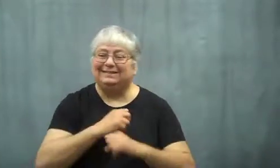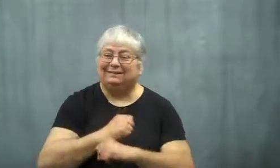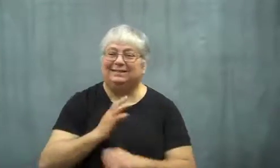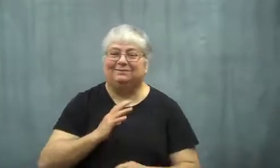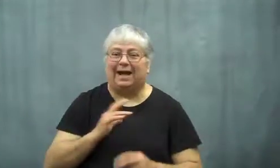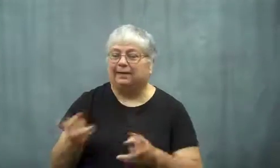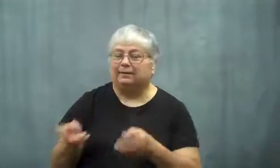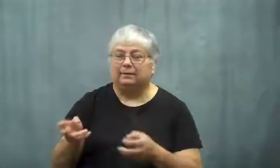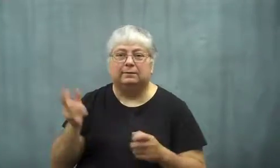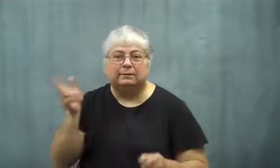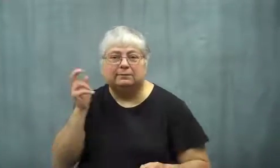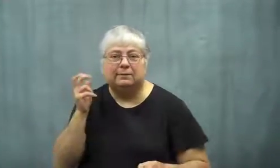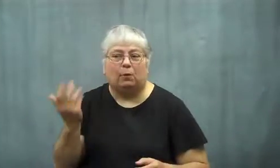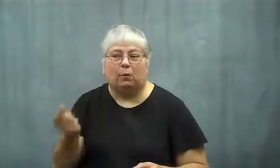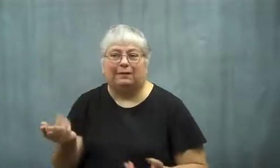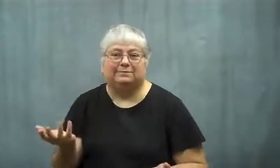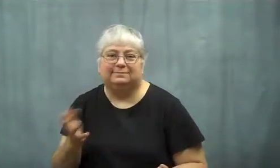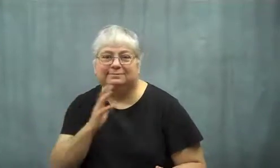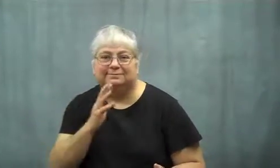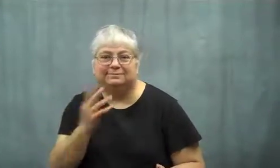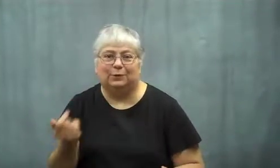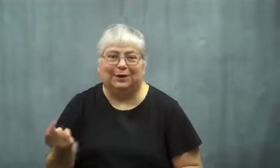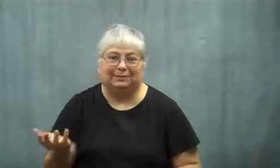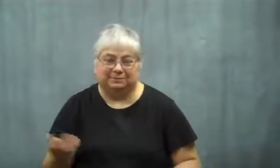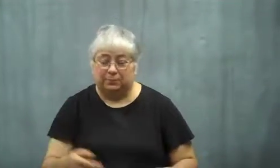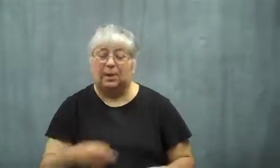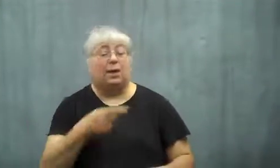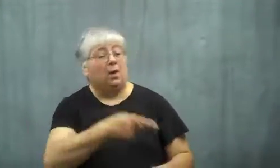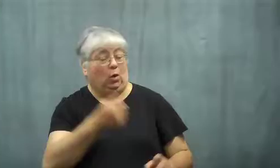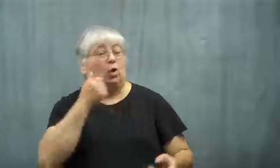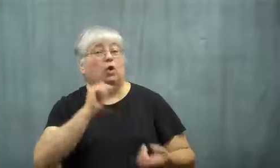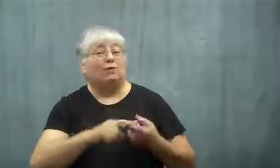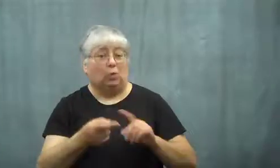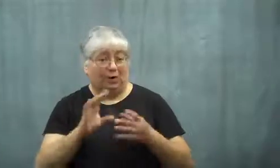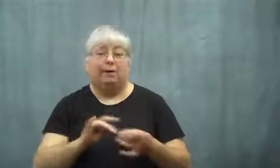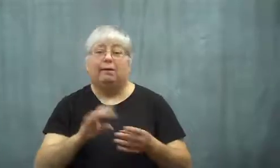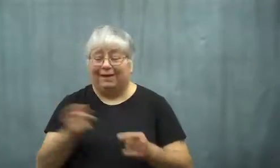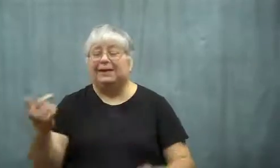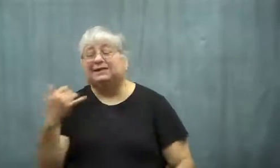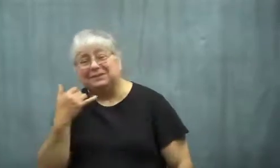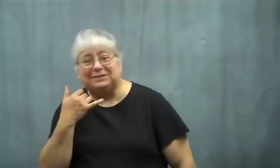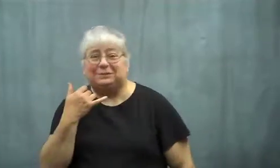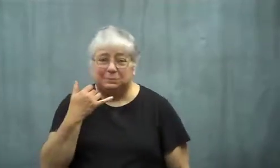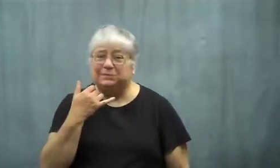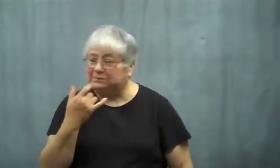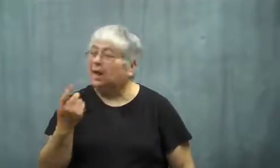The defense can then listen to it and hear what was said.